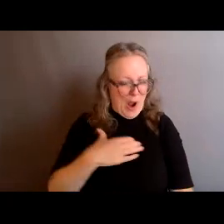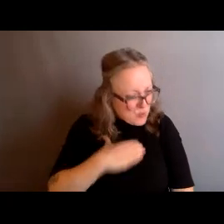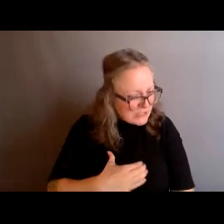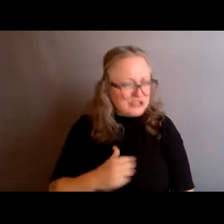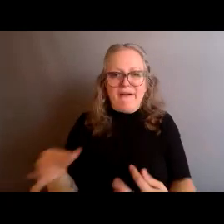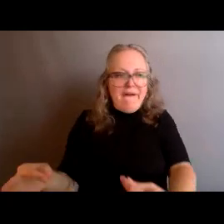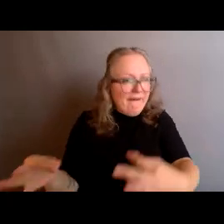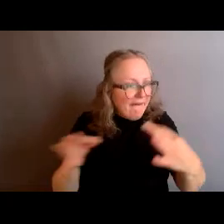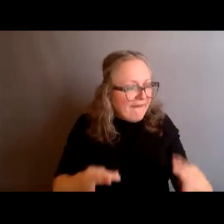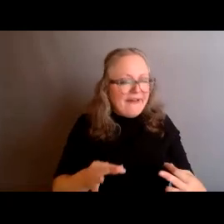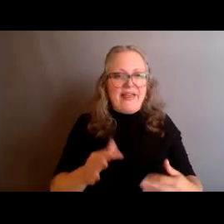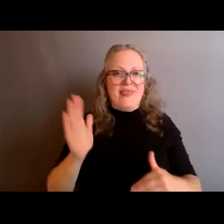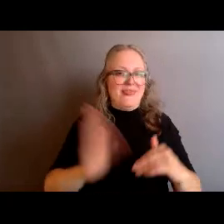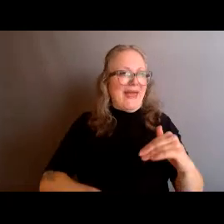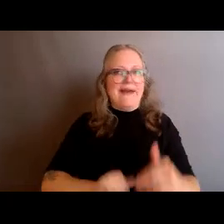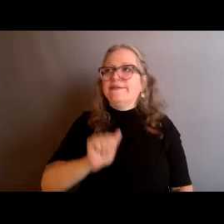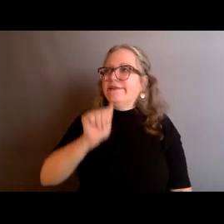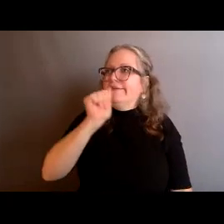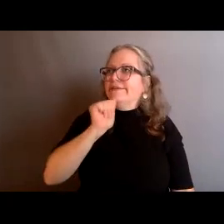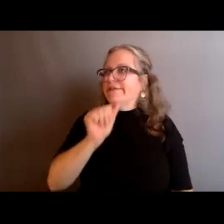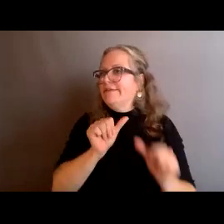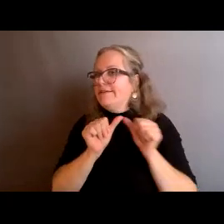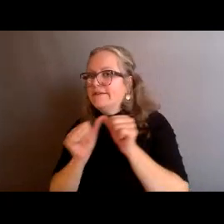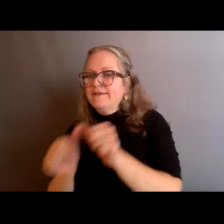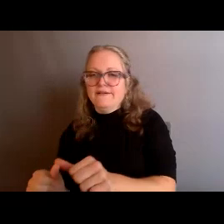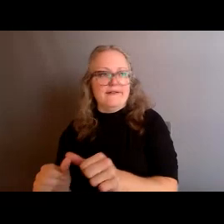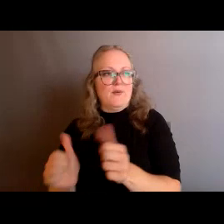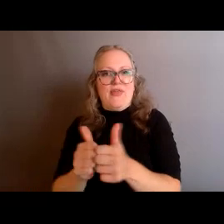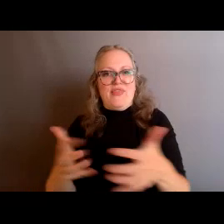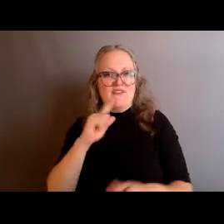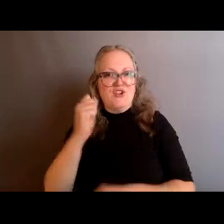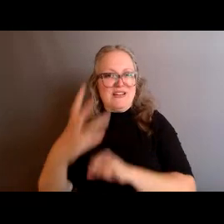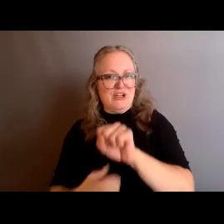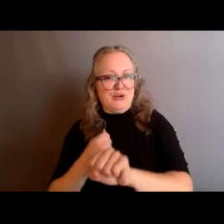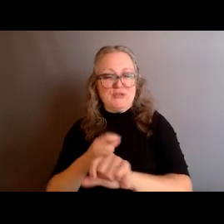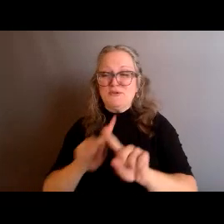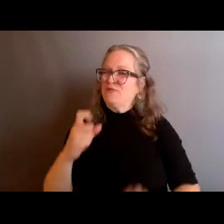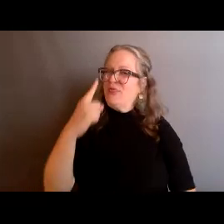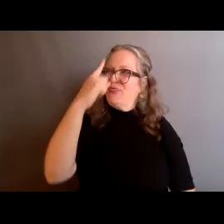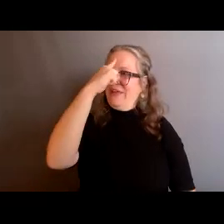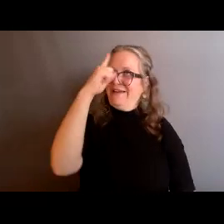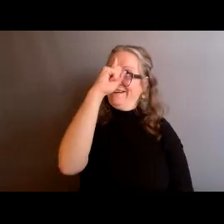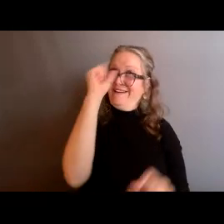but you got to pair it with realistic goals. You can't say if I can put somebody.